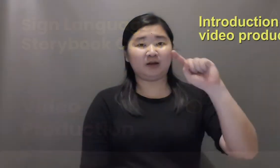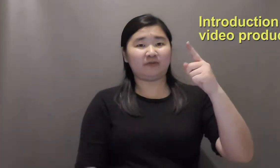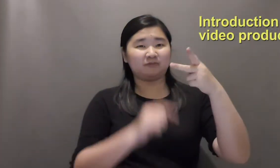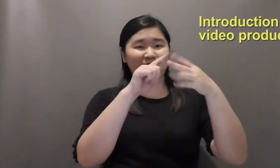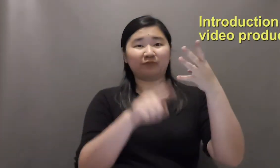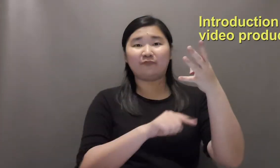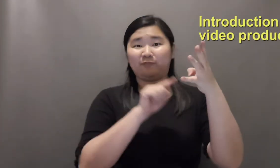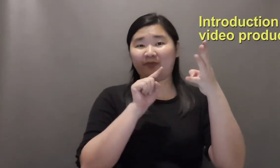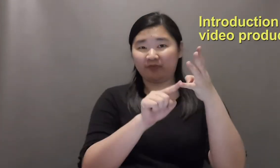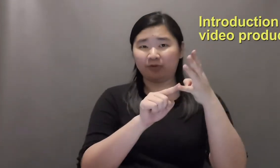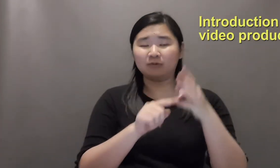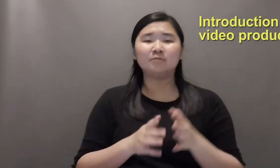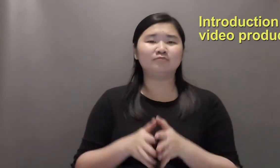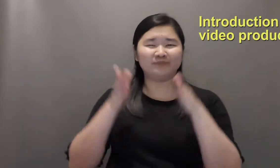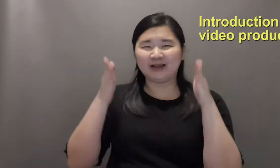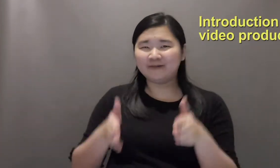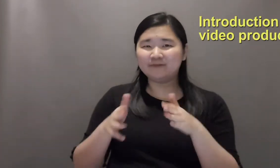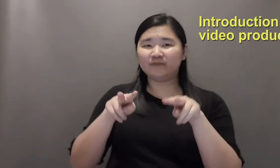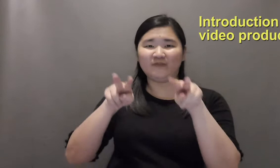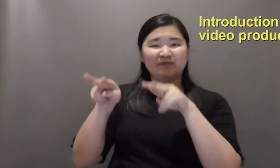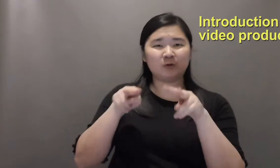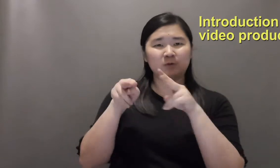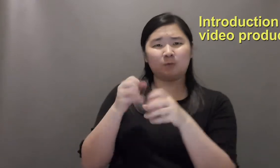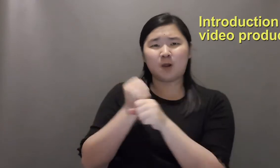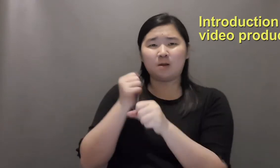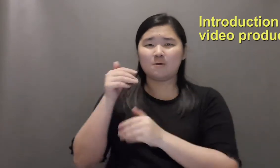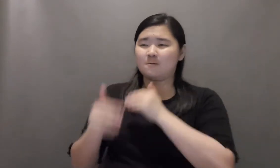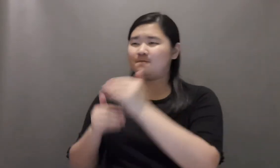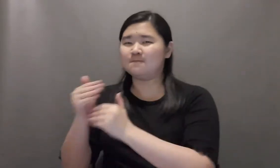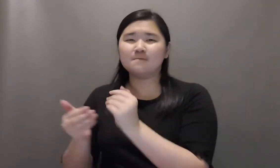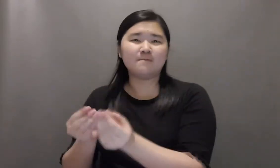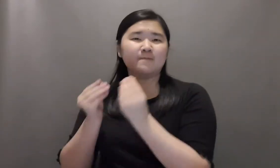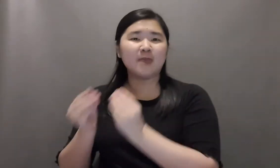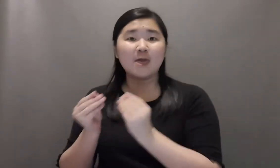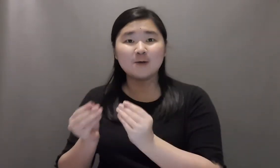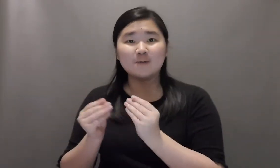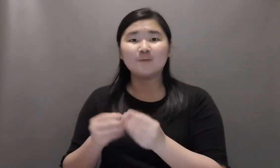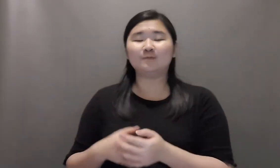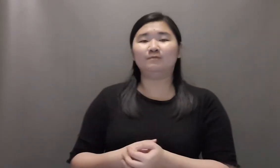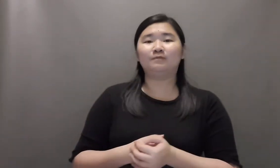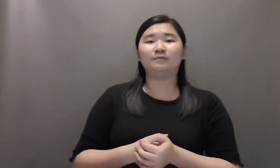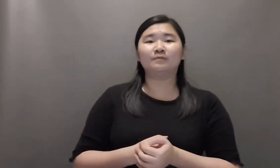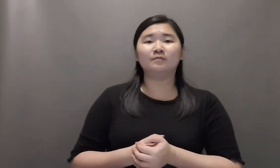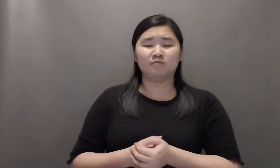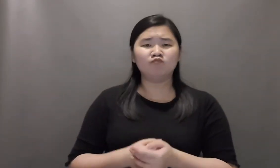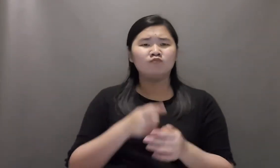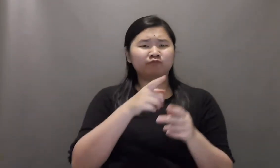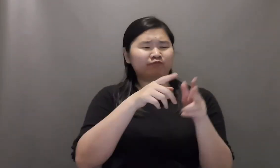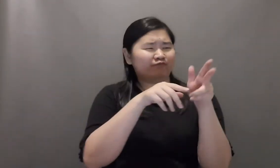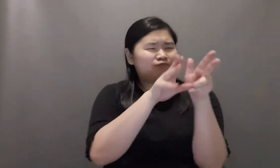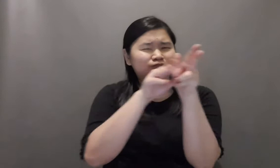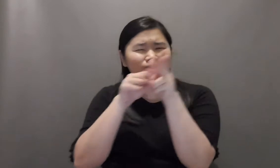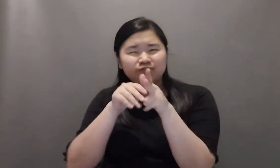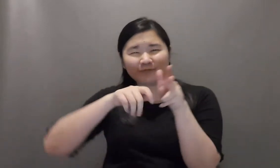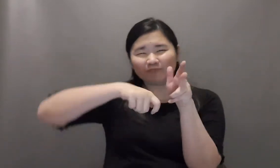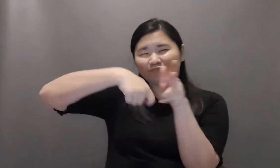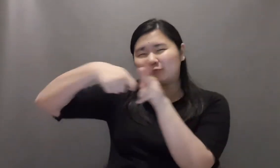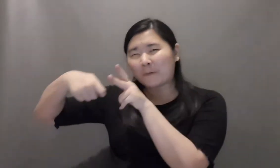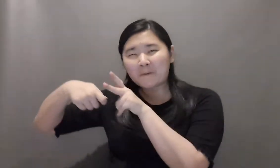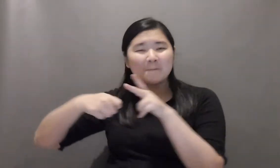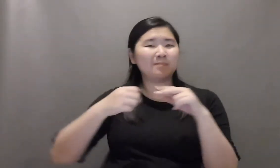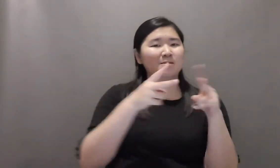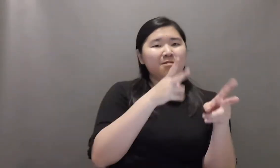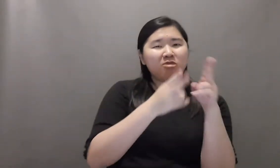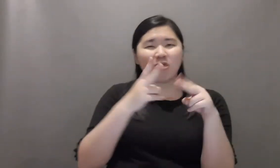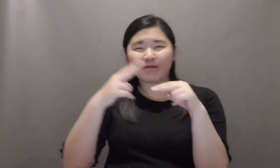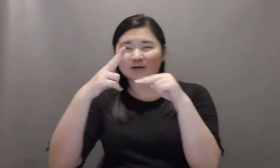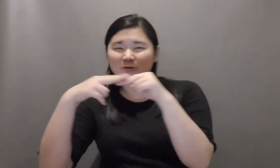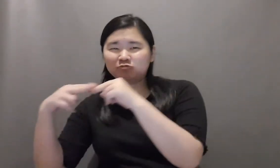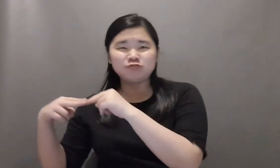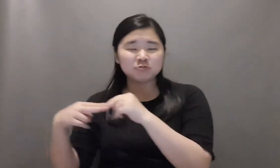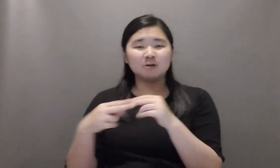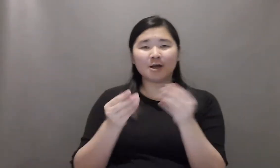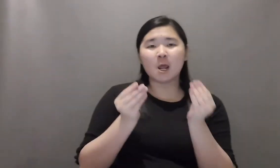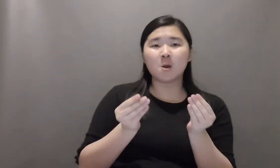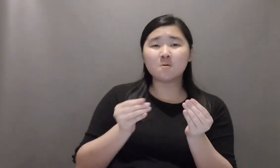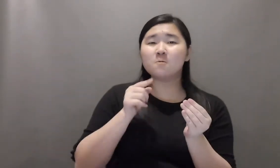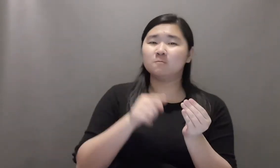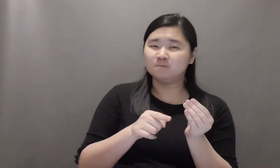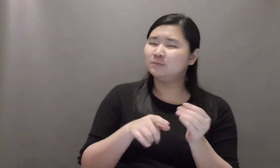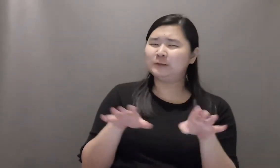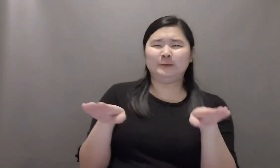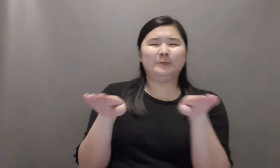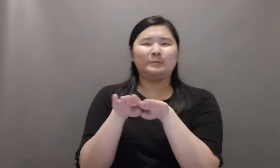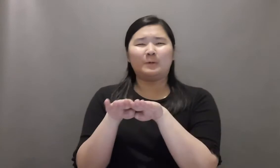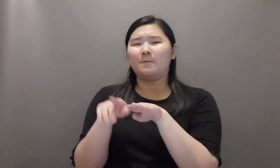I will discuss a couple of things that I feel are important for filming and editing to create sign language videos.